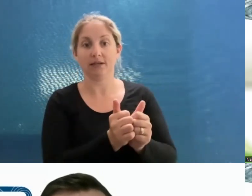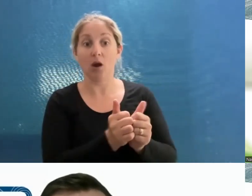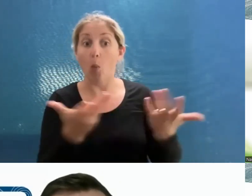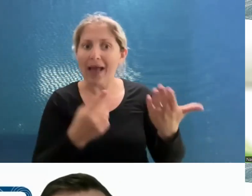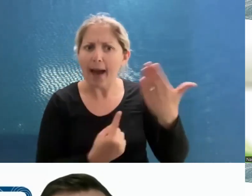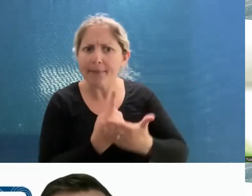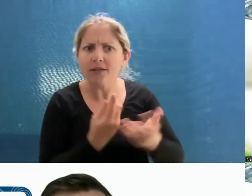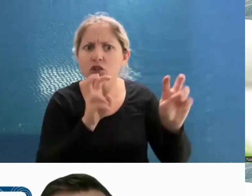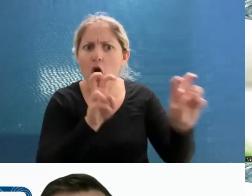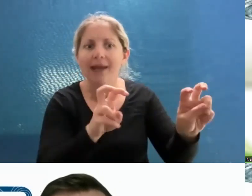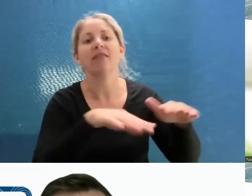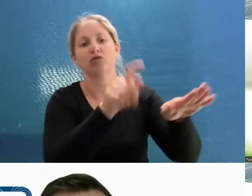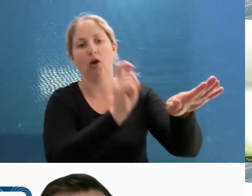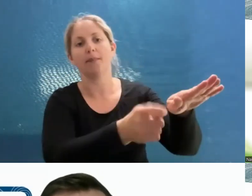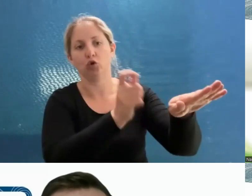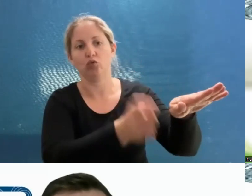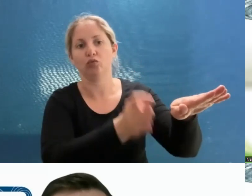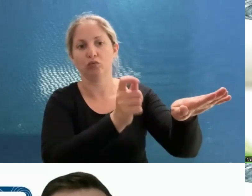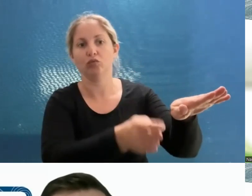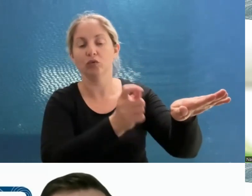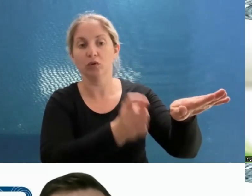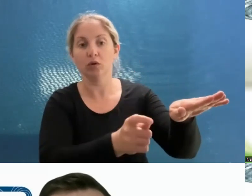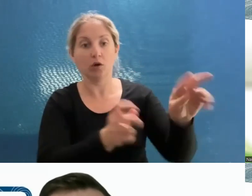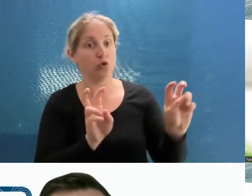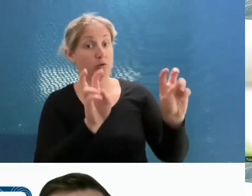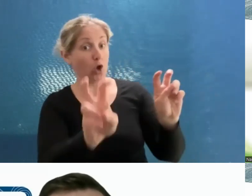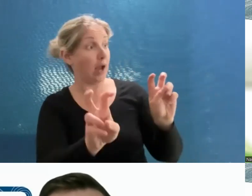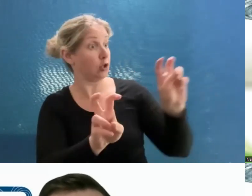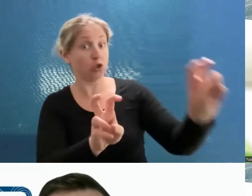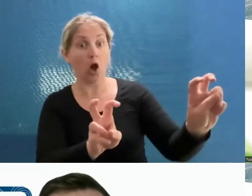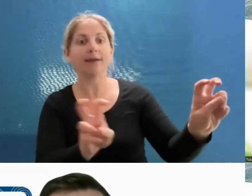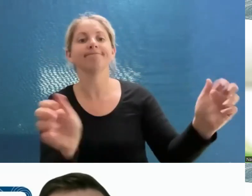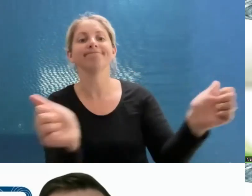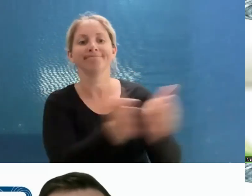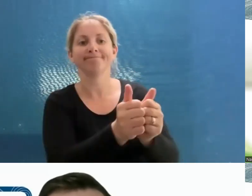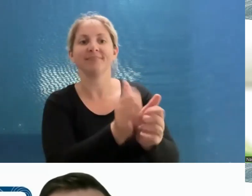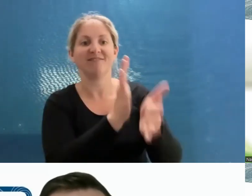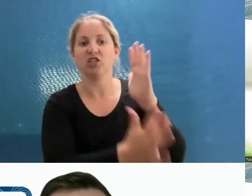You sign an agreement to bring your tribunal matter to an end.